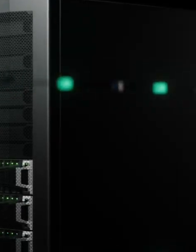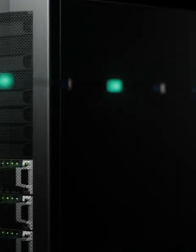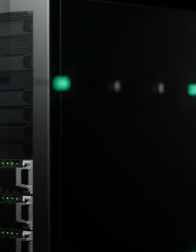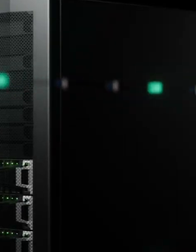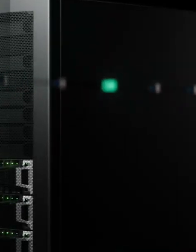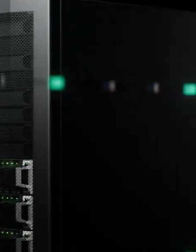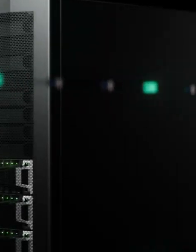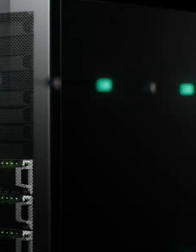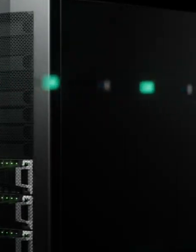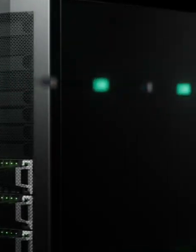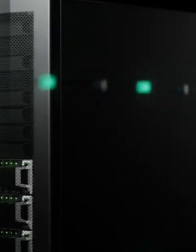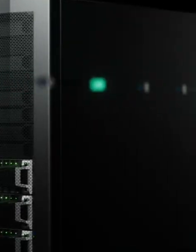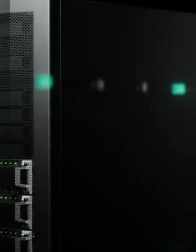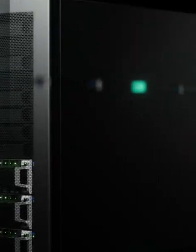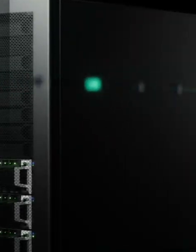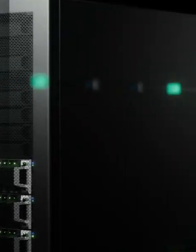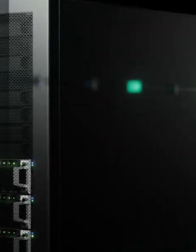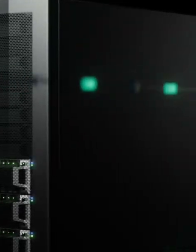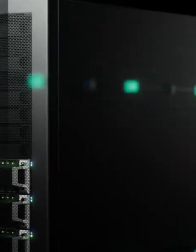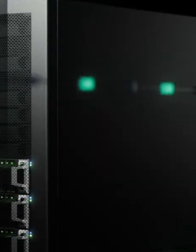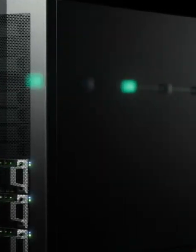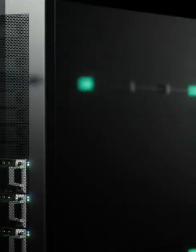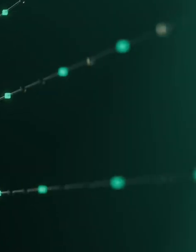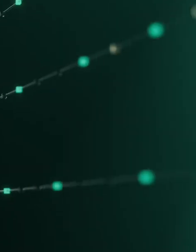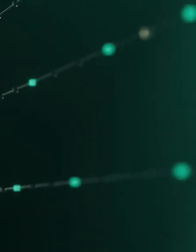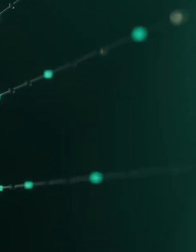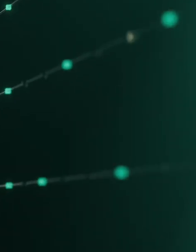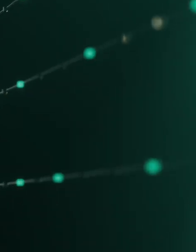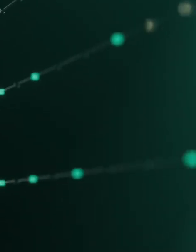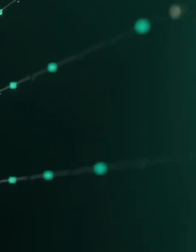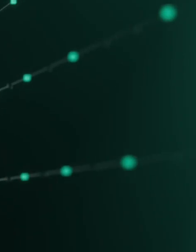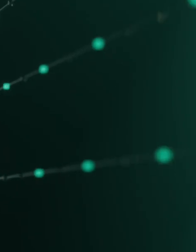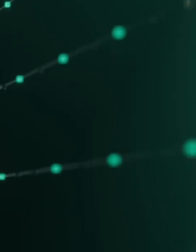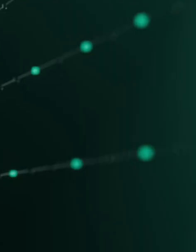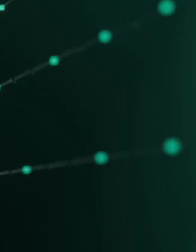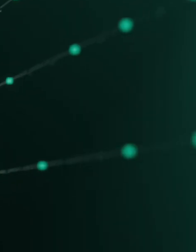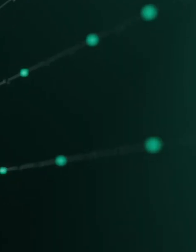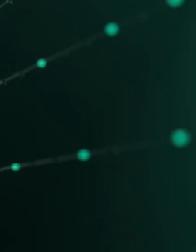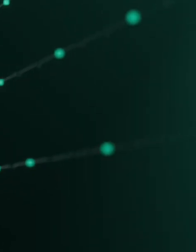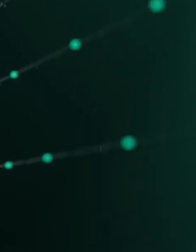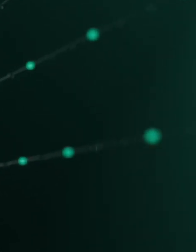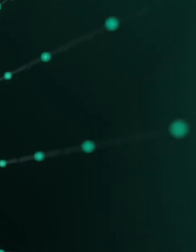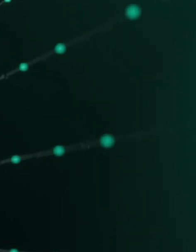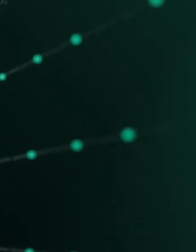This is storage that acts, adapts, and accelerates your AI outcomes.